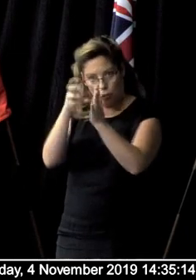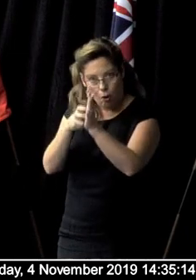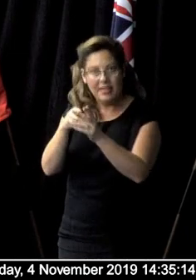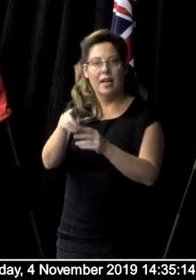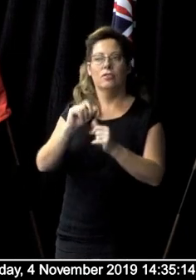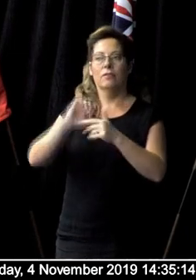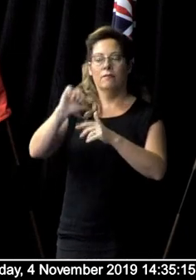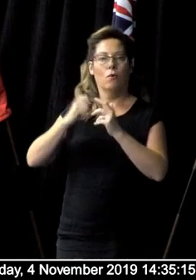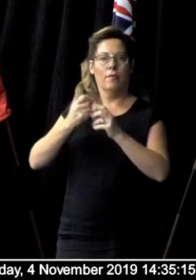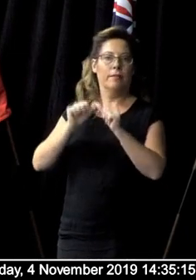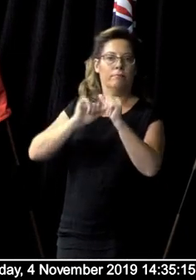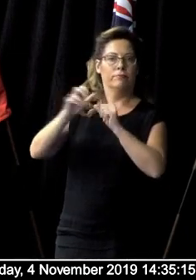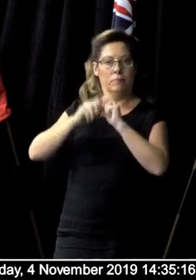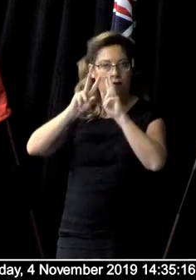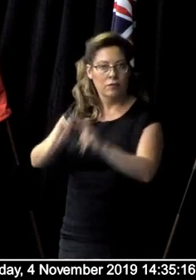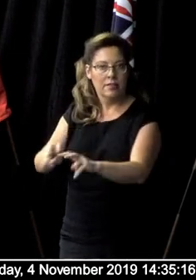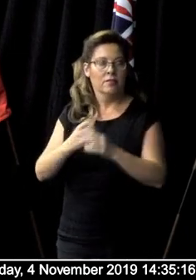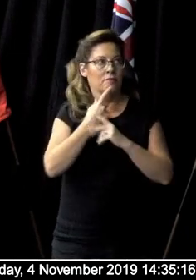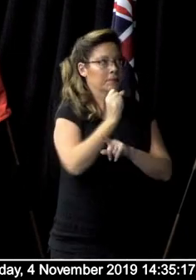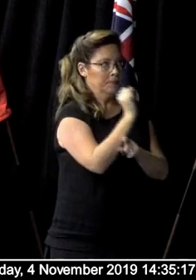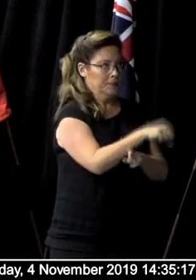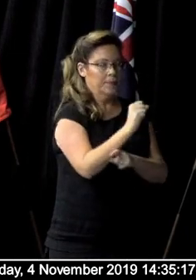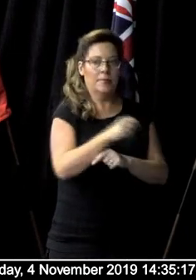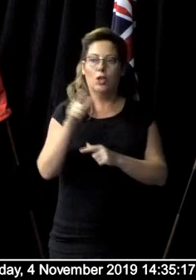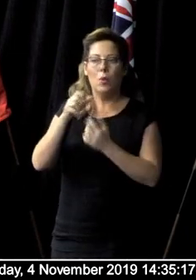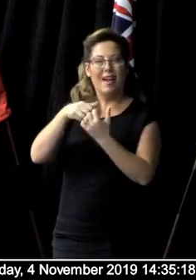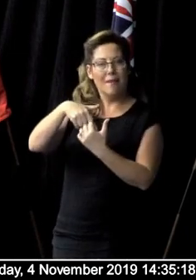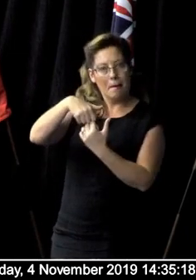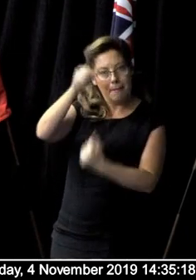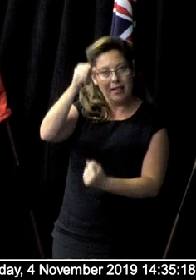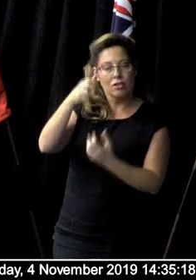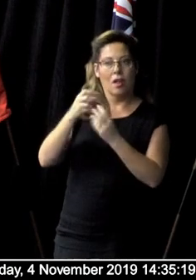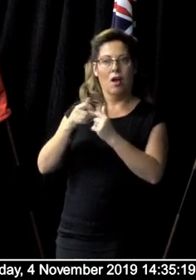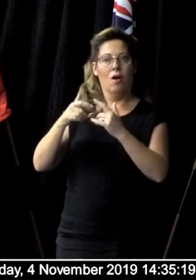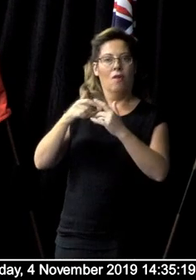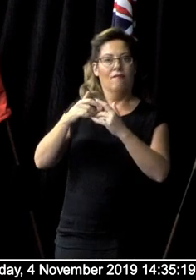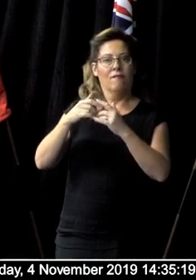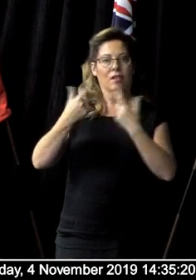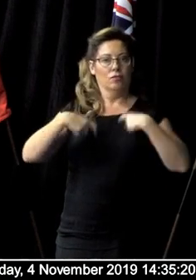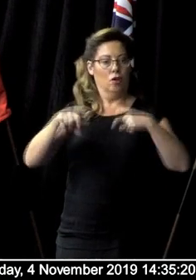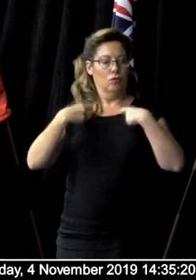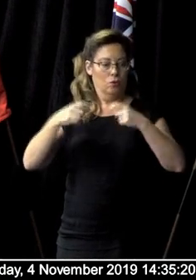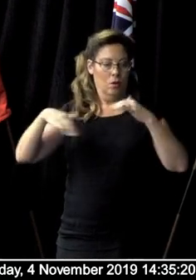Do you also hold a Bachelor of Social Work, with First Class Honours, from the Universityof Queensland? I do.